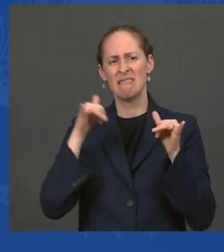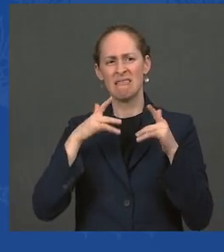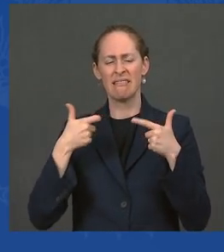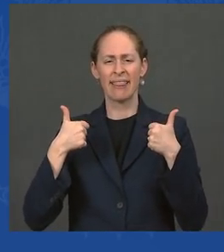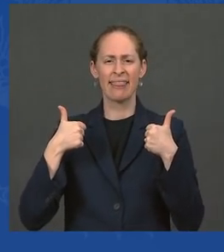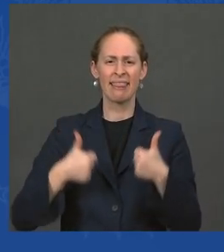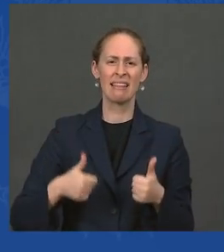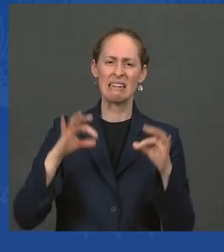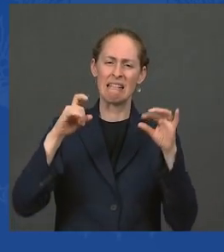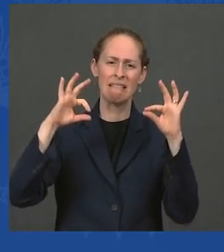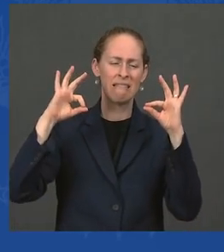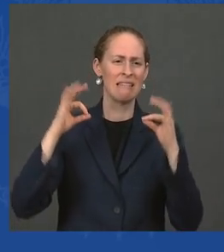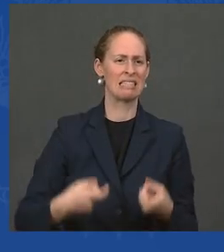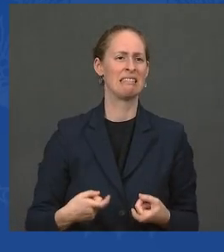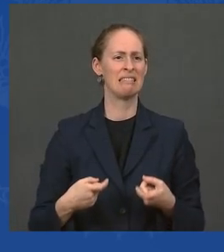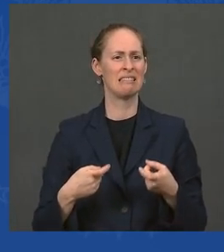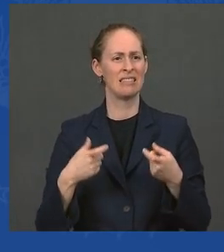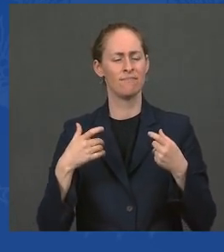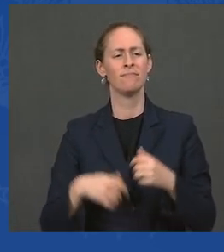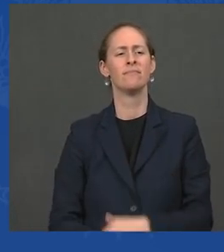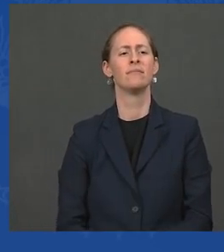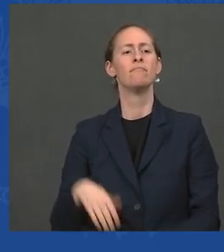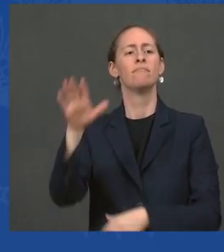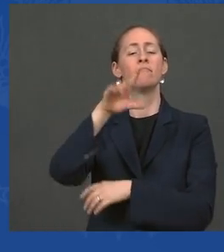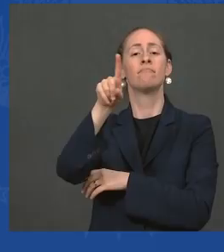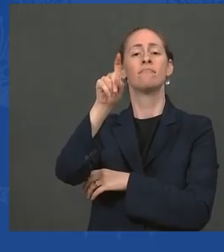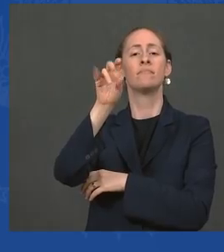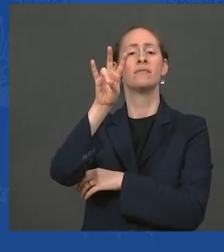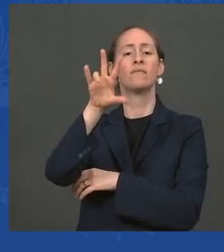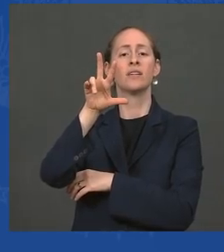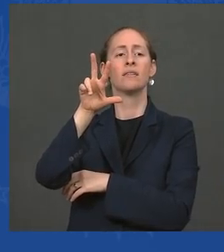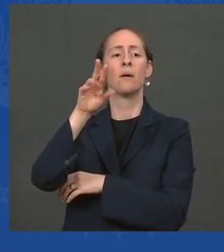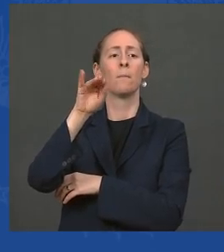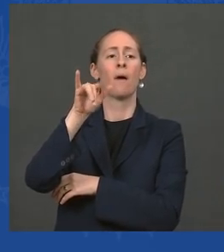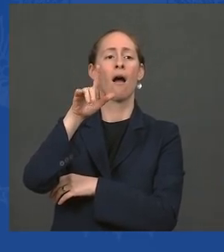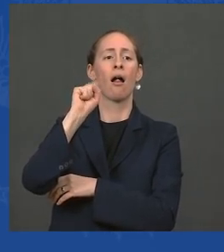There are 173 [thousand] miles of roads in poor conditions that have to be built up,